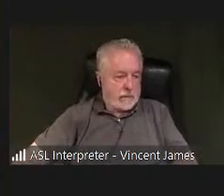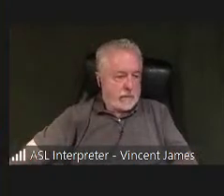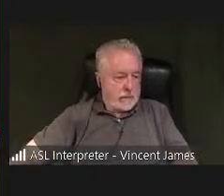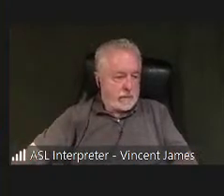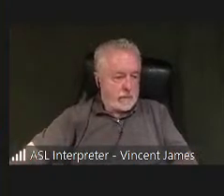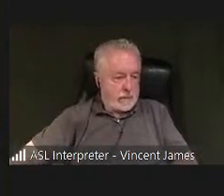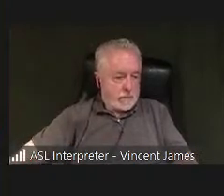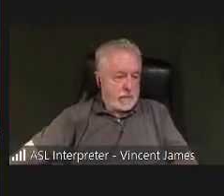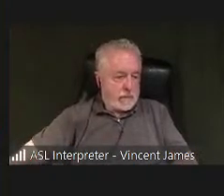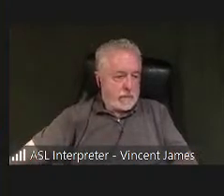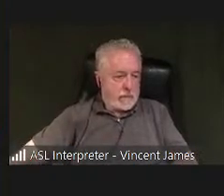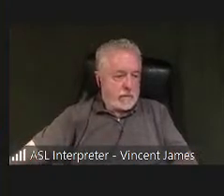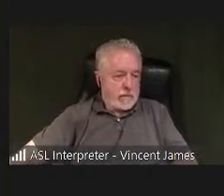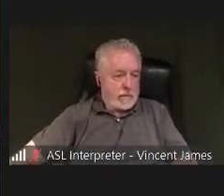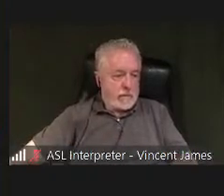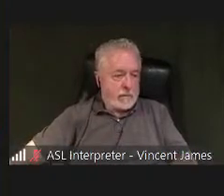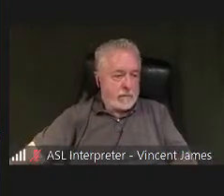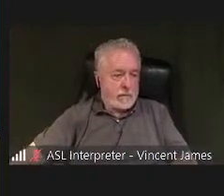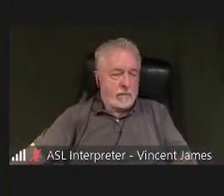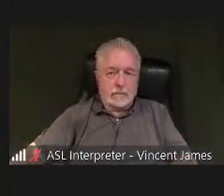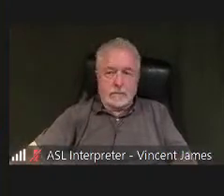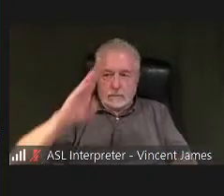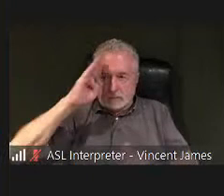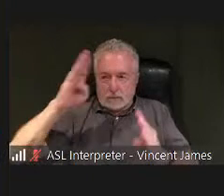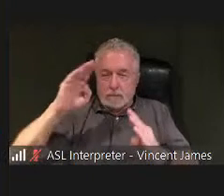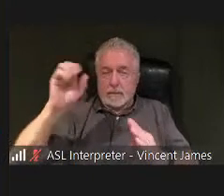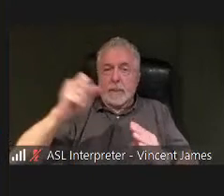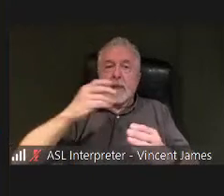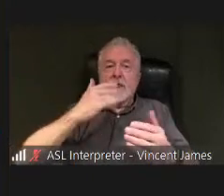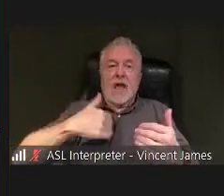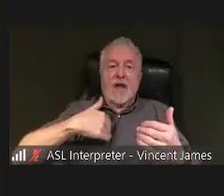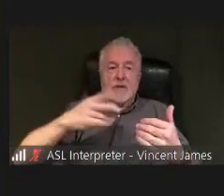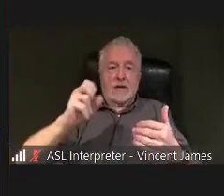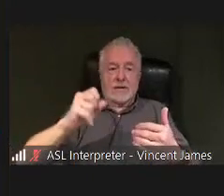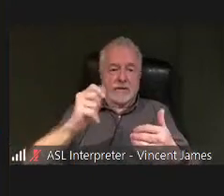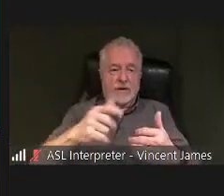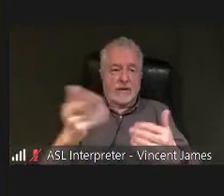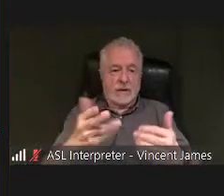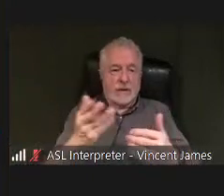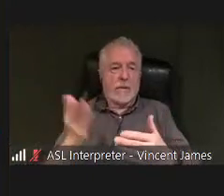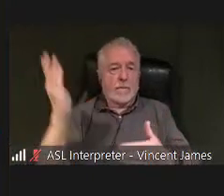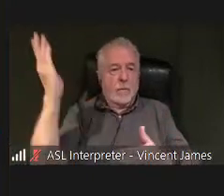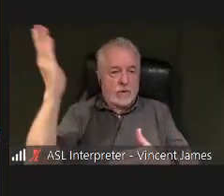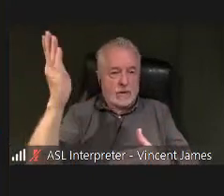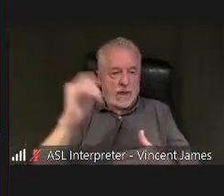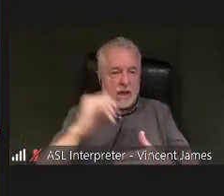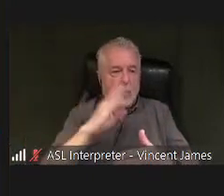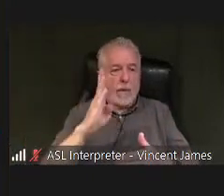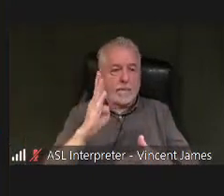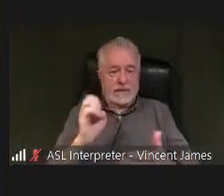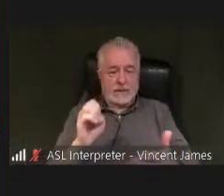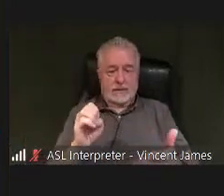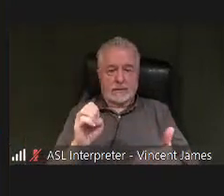Hala. Hi, thank you for having us, everybody here presenting. I am going to be